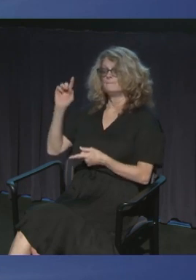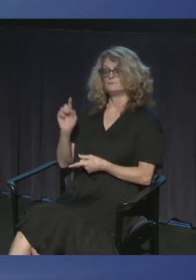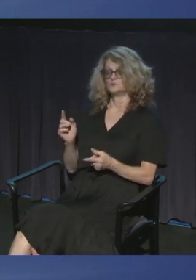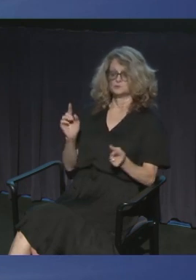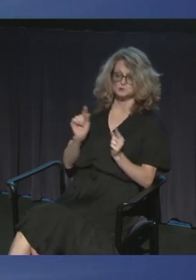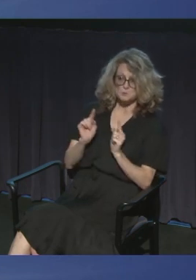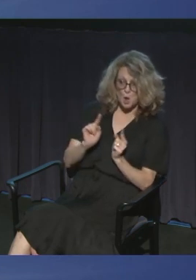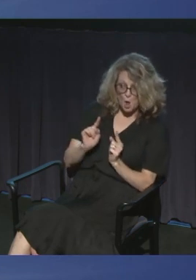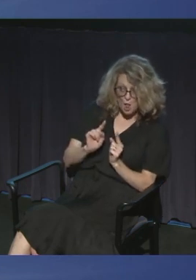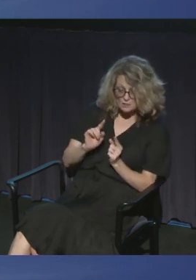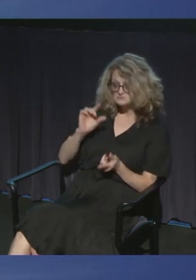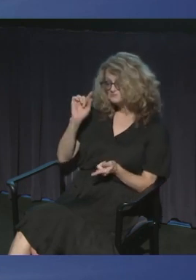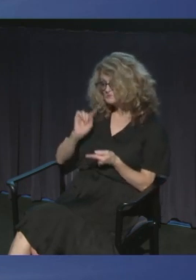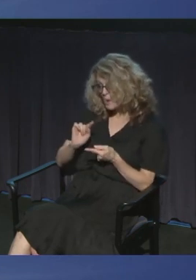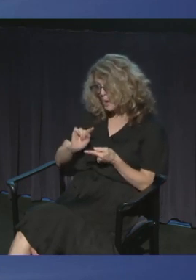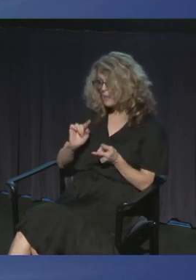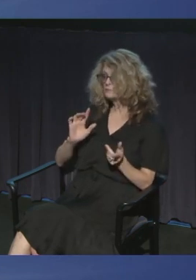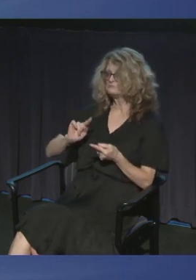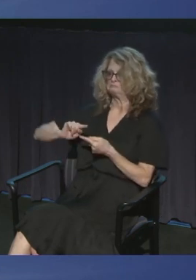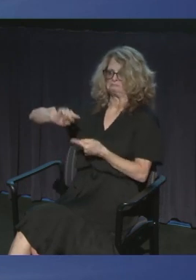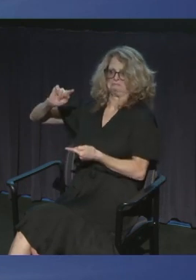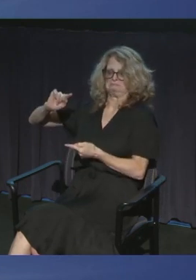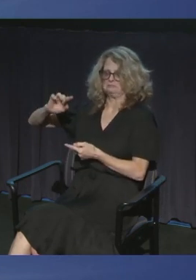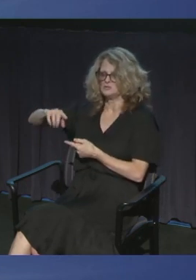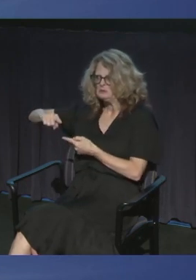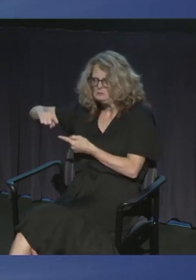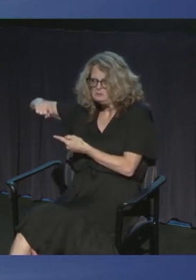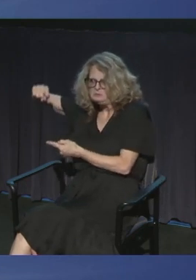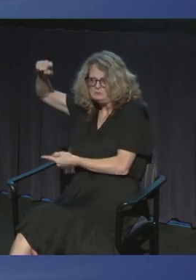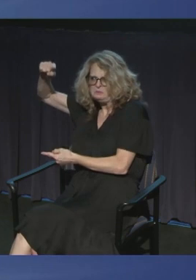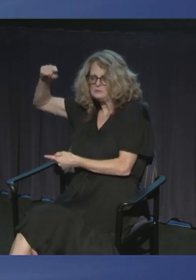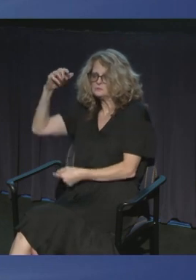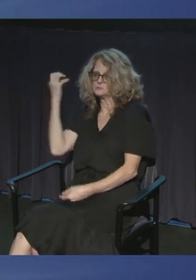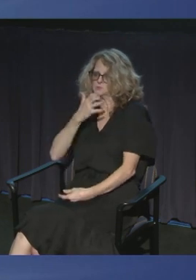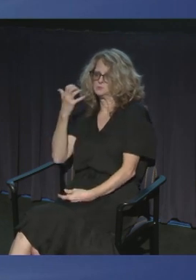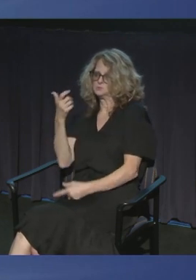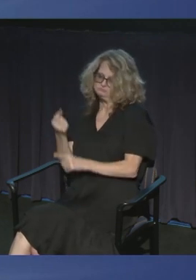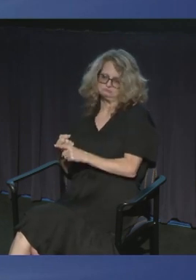DOSE YOU CAN SEE HEMPLATIC DAMAGE AND ADMITTED AS YOU CAN SEE G.I. DAMAGE AND HIGH DOSE